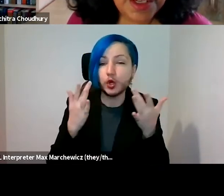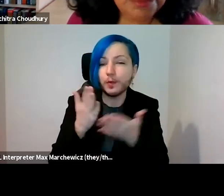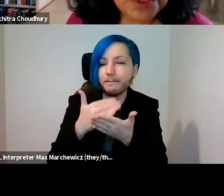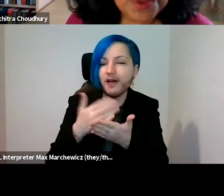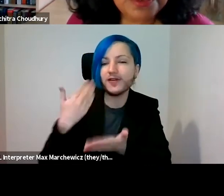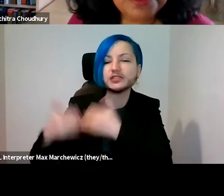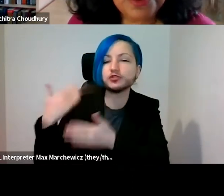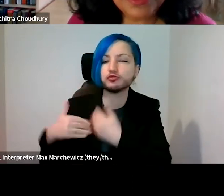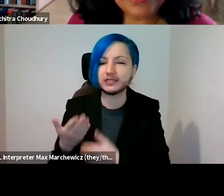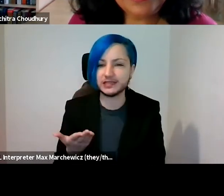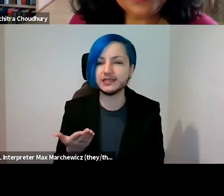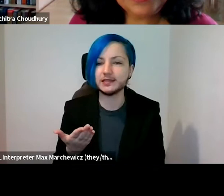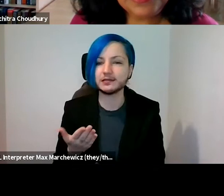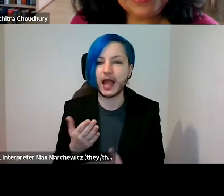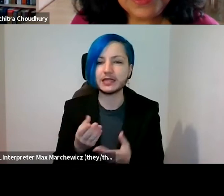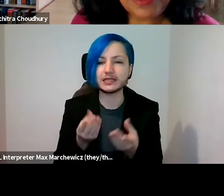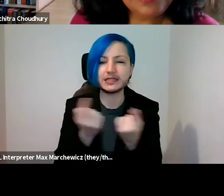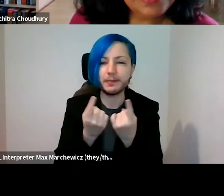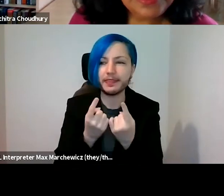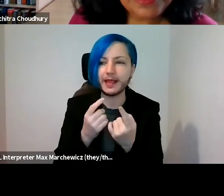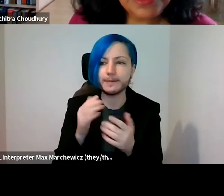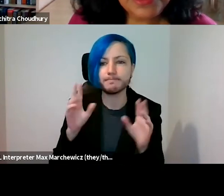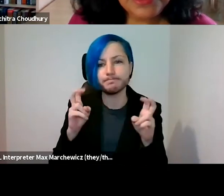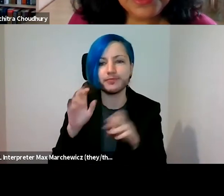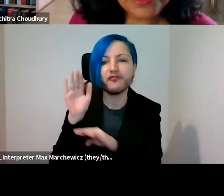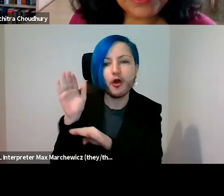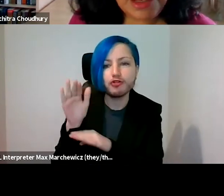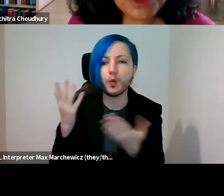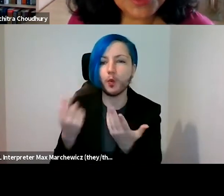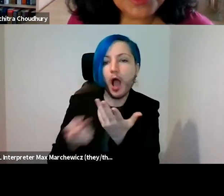an image of foreignness, and otherness that is captured,